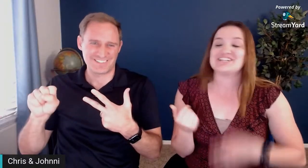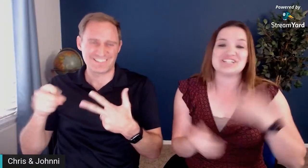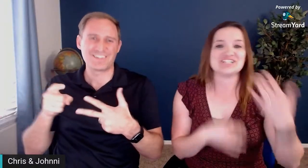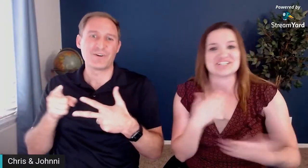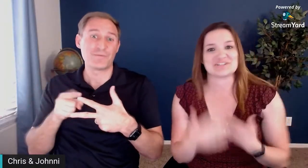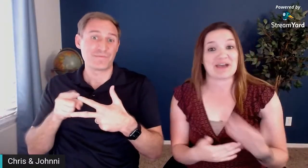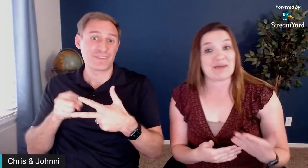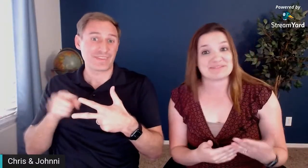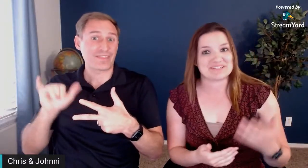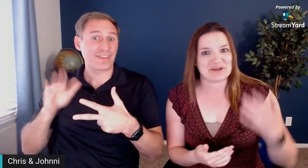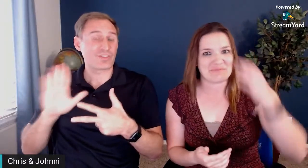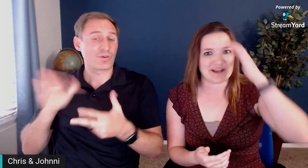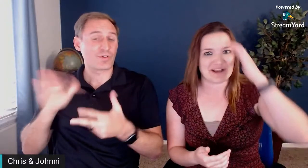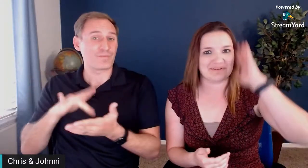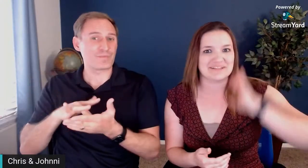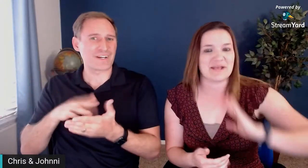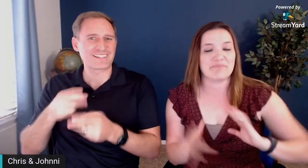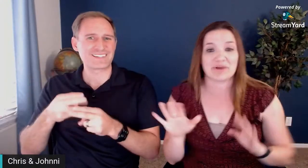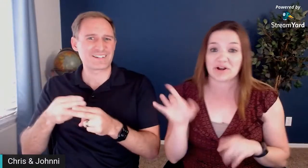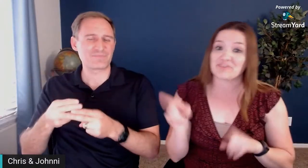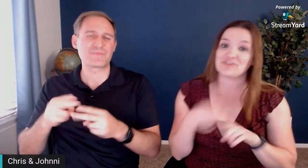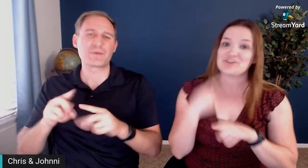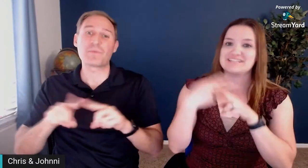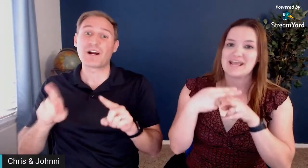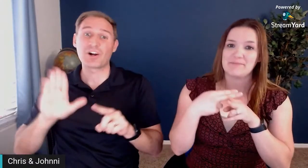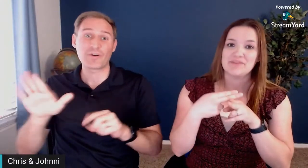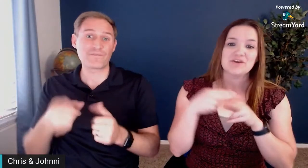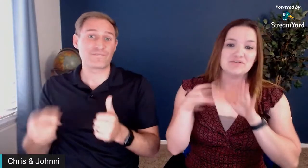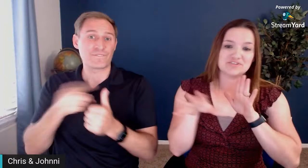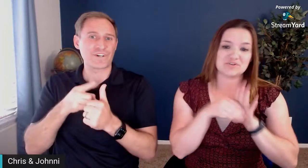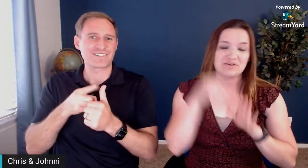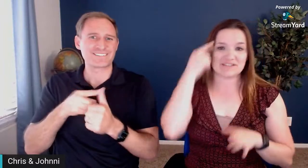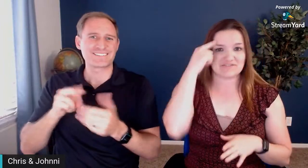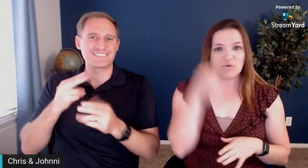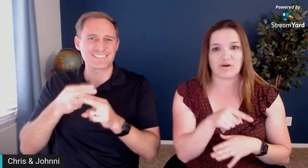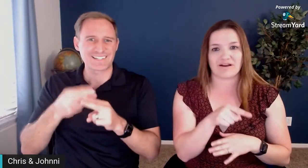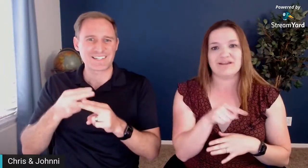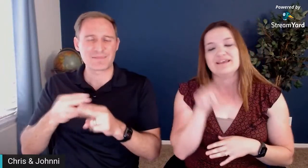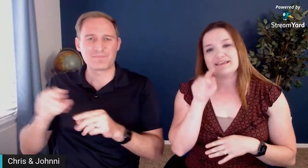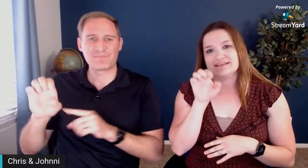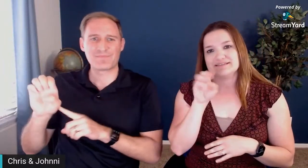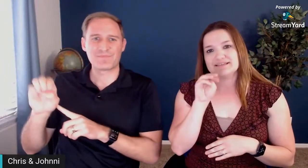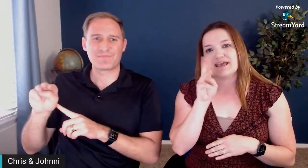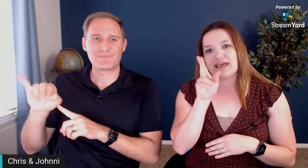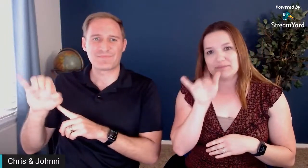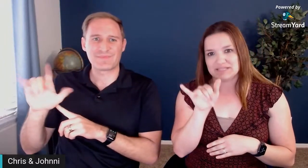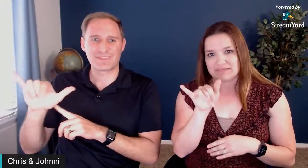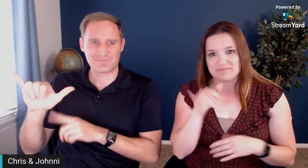and she just so happens to go by her middle name but her first name who the story is for is emily